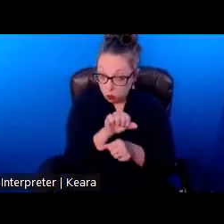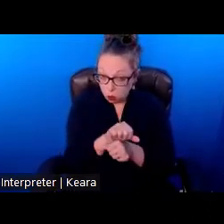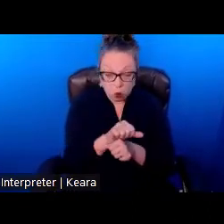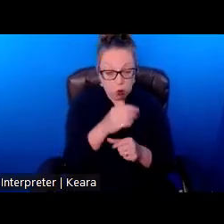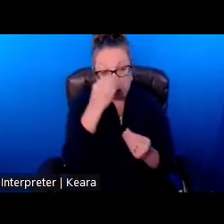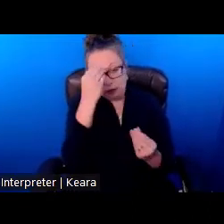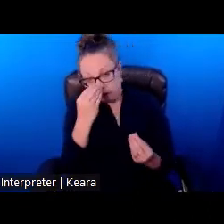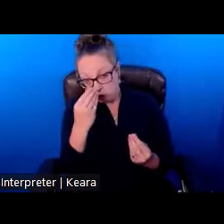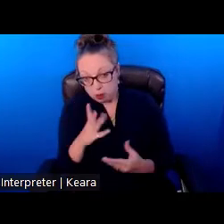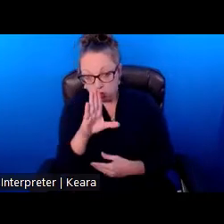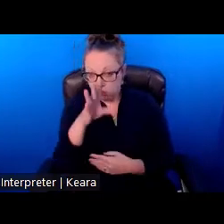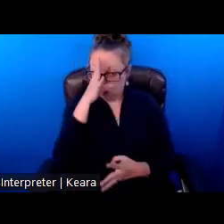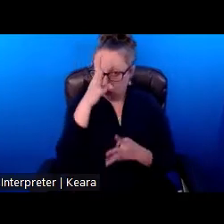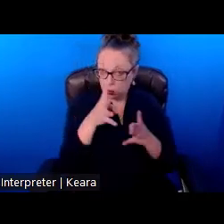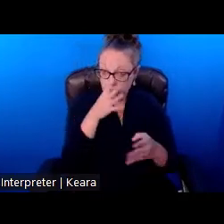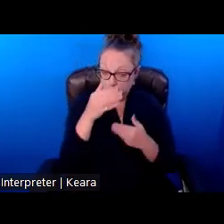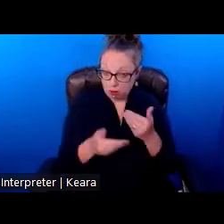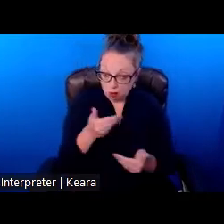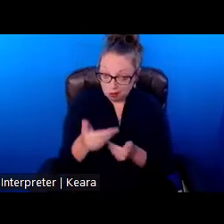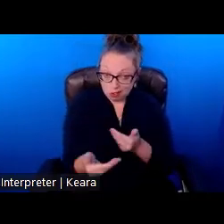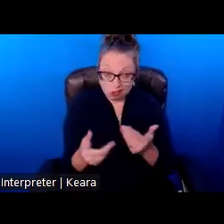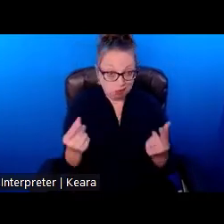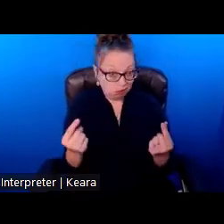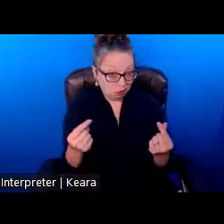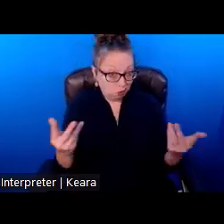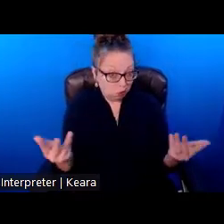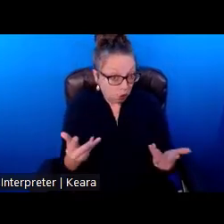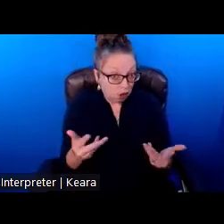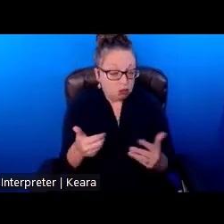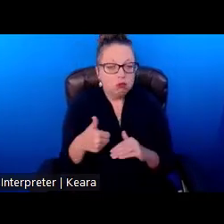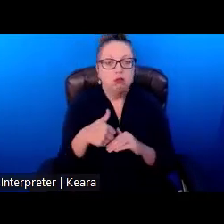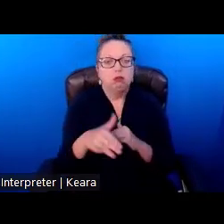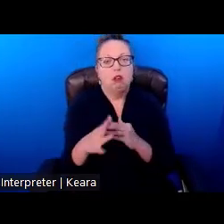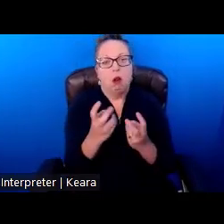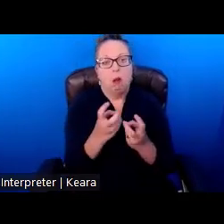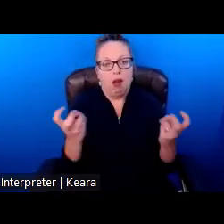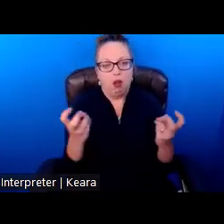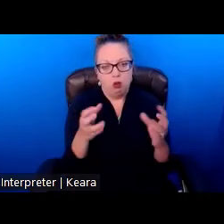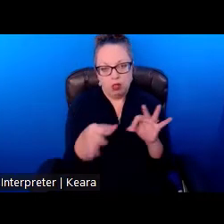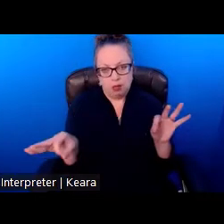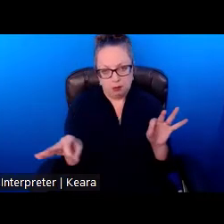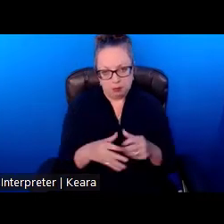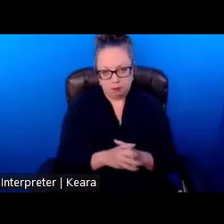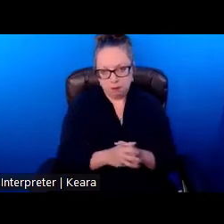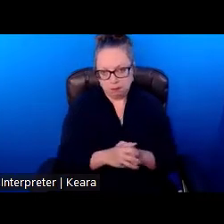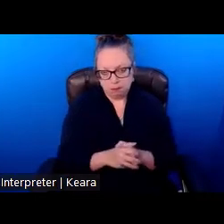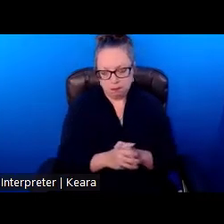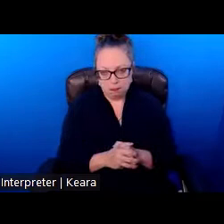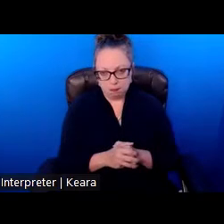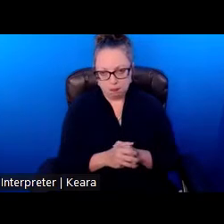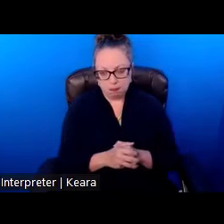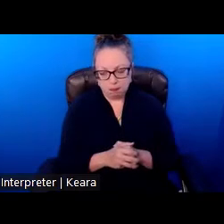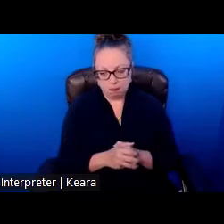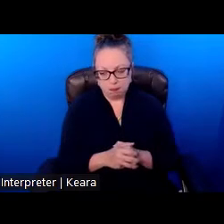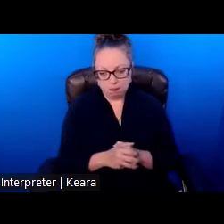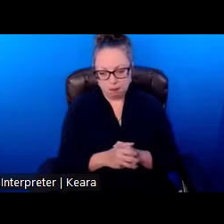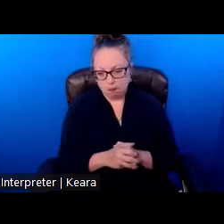process have the option to submit a Panel Statement (see pages 10-11 for details).